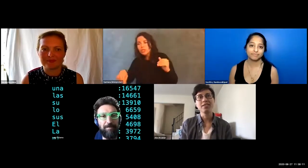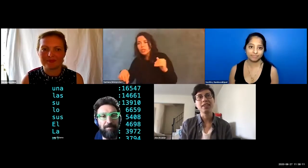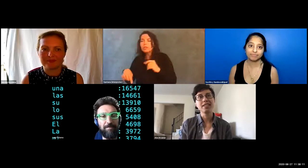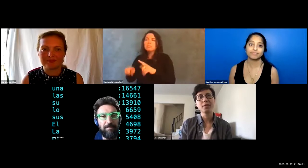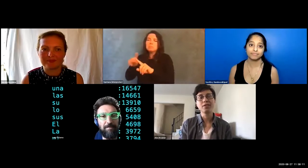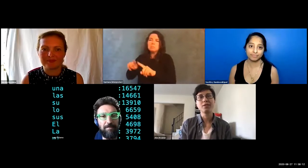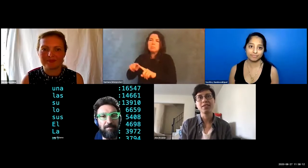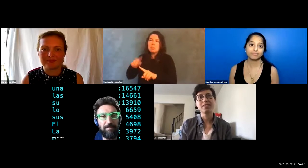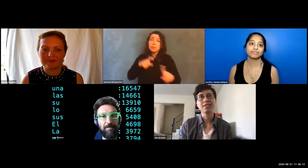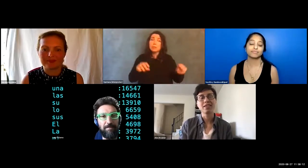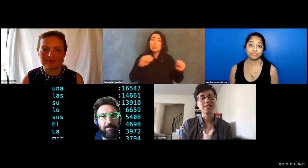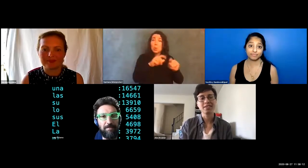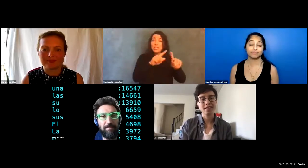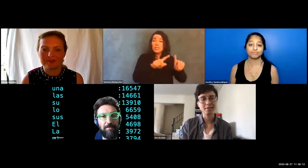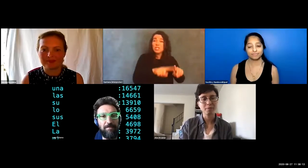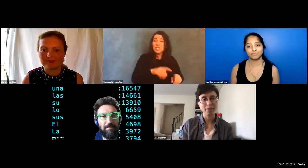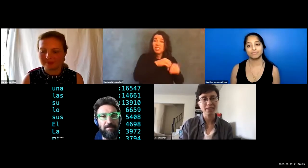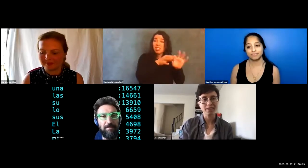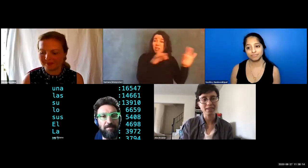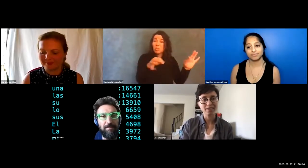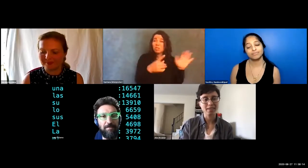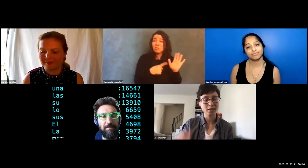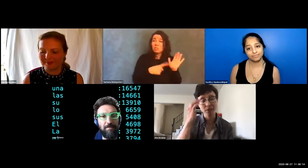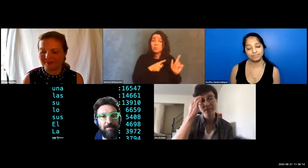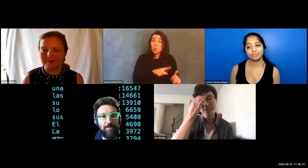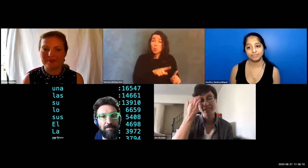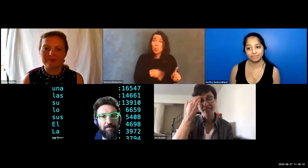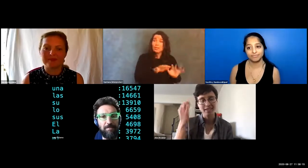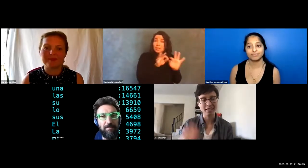and some of the differences are things that make -- are specifically things that give